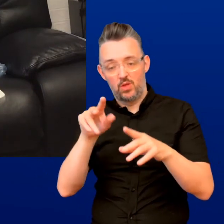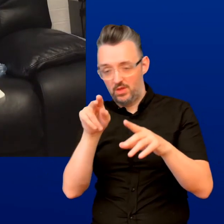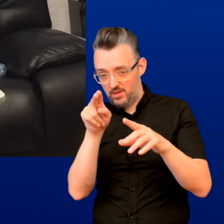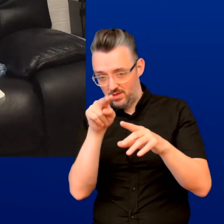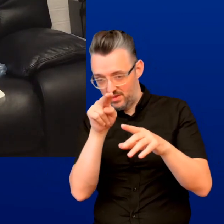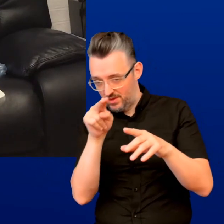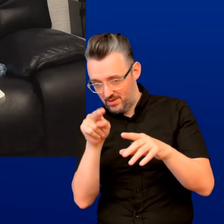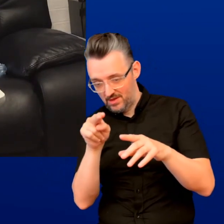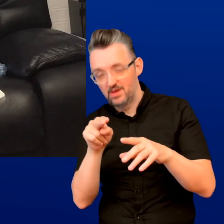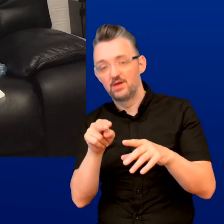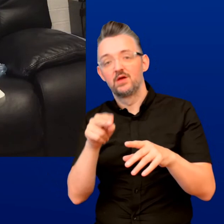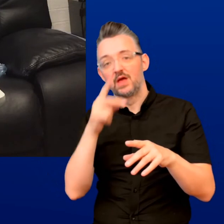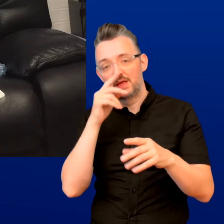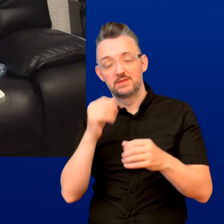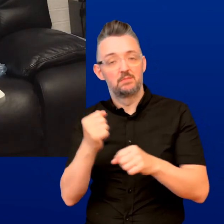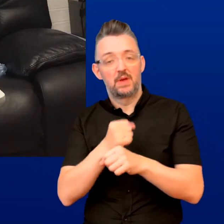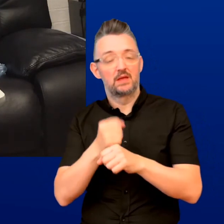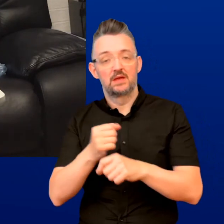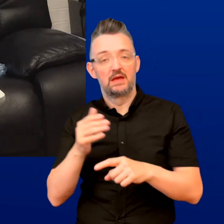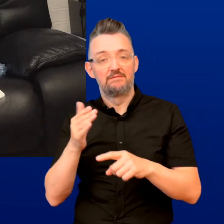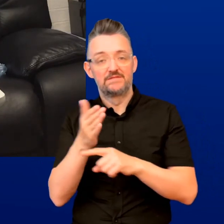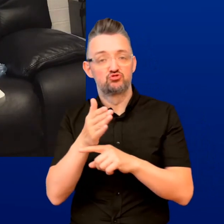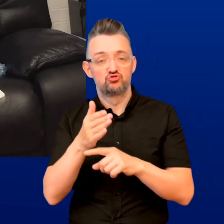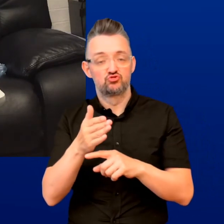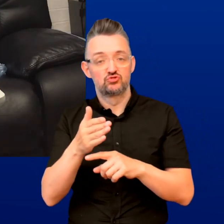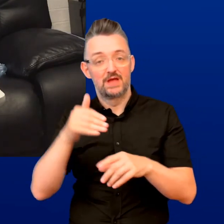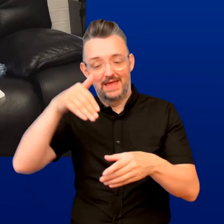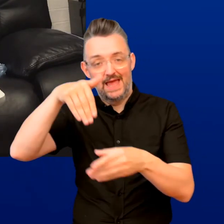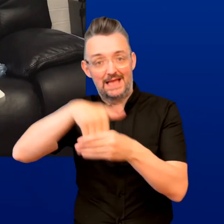make a fish design on the inside. This is